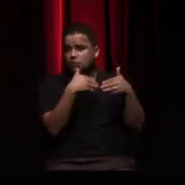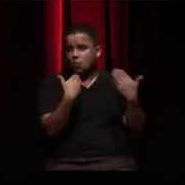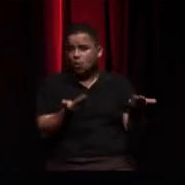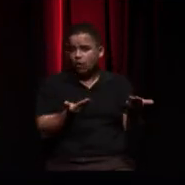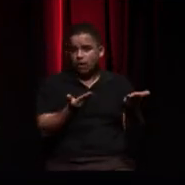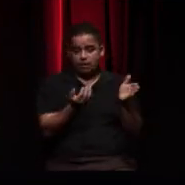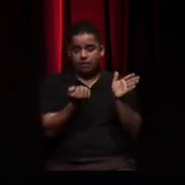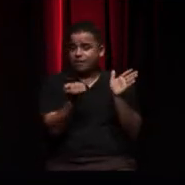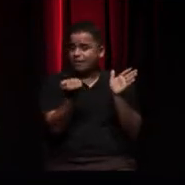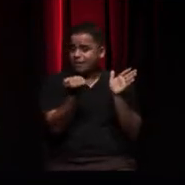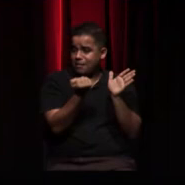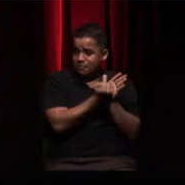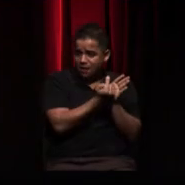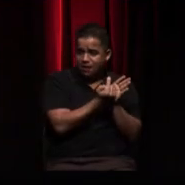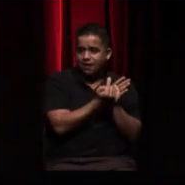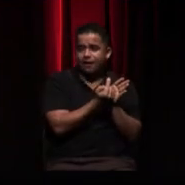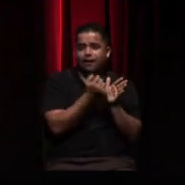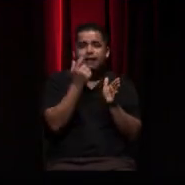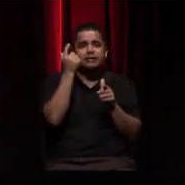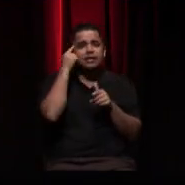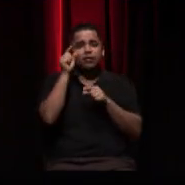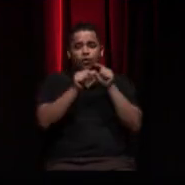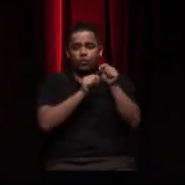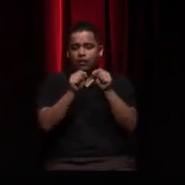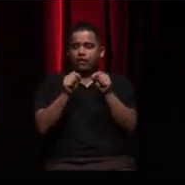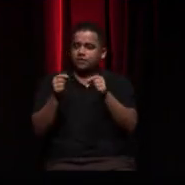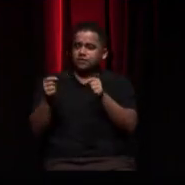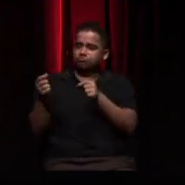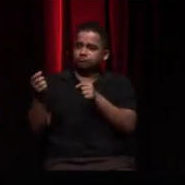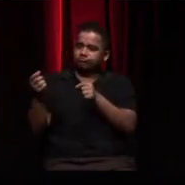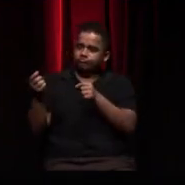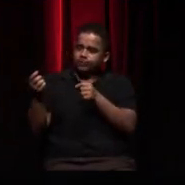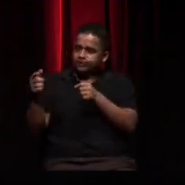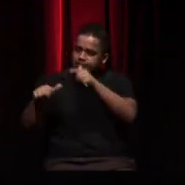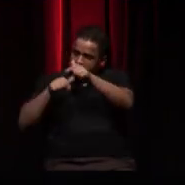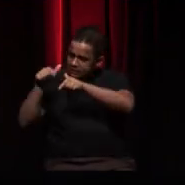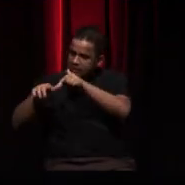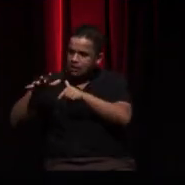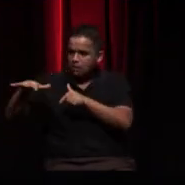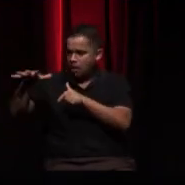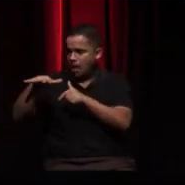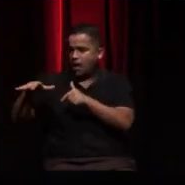The brand thought that rendering its customers such service